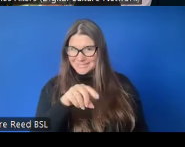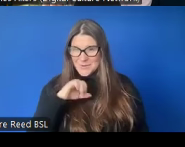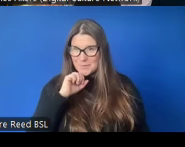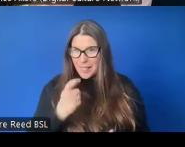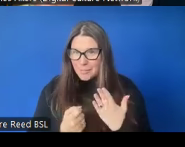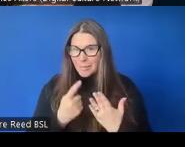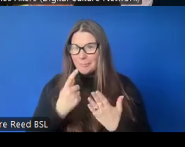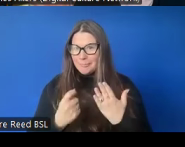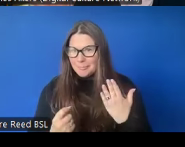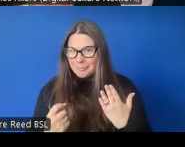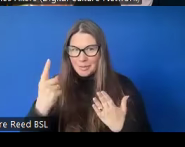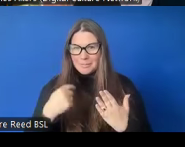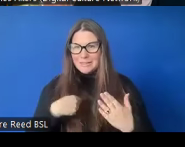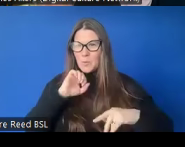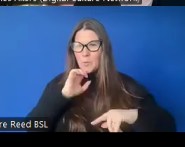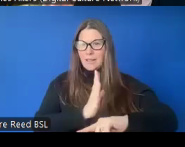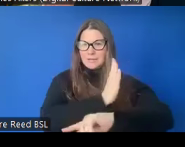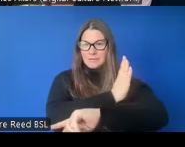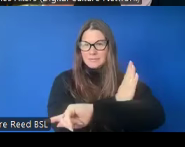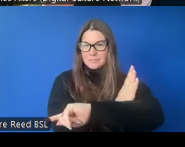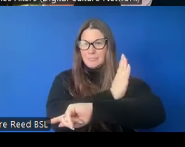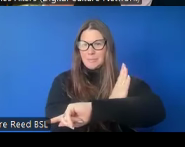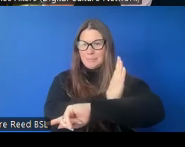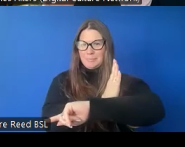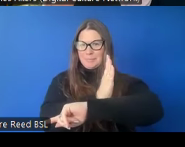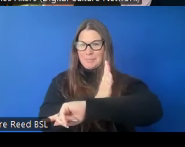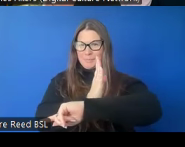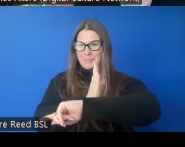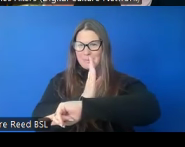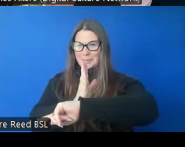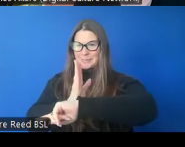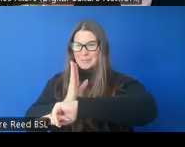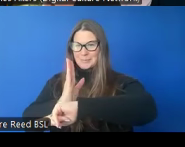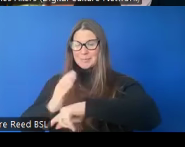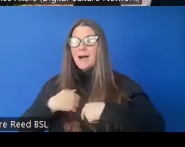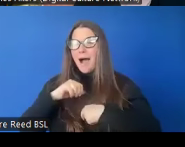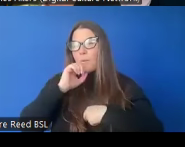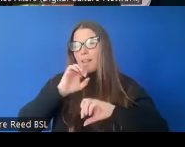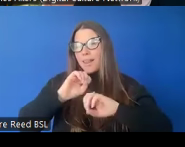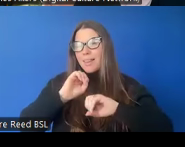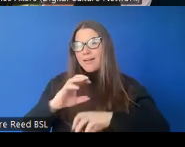just so you know where we're up to, because, it's going to be 45 minute talking and then we're going to get our Q&A as well.